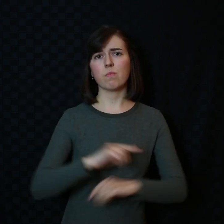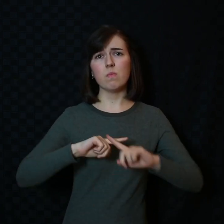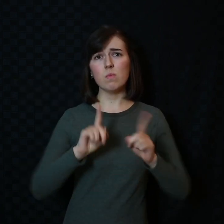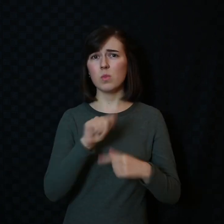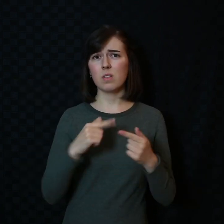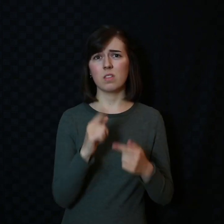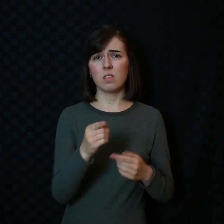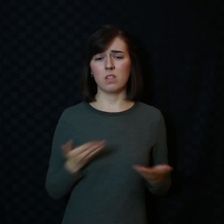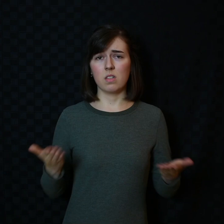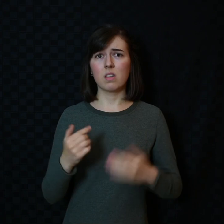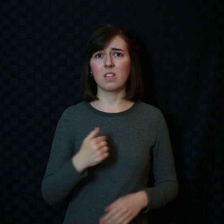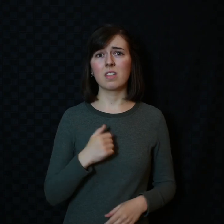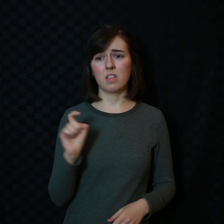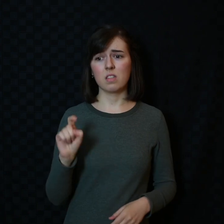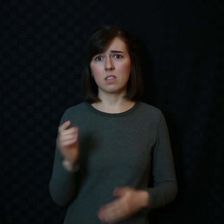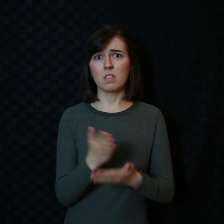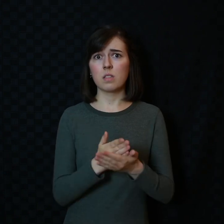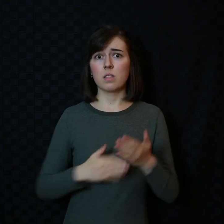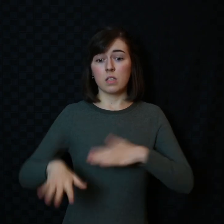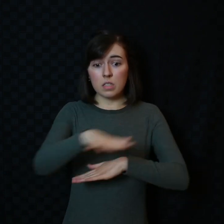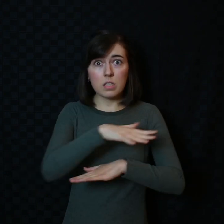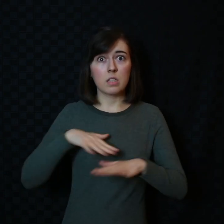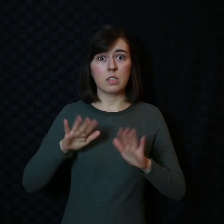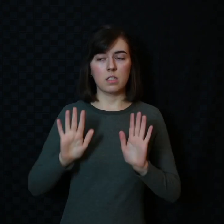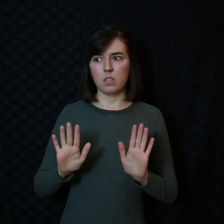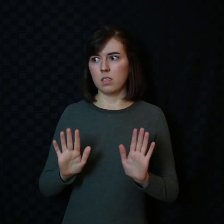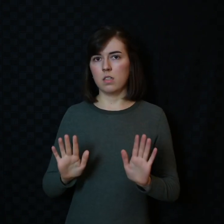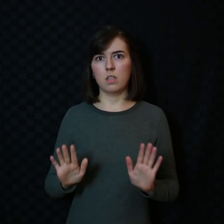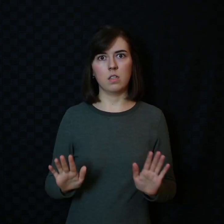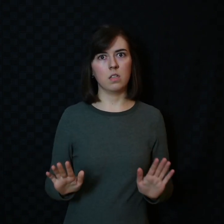When you here I need some space